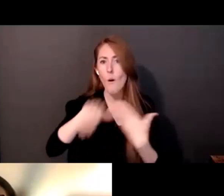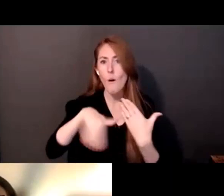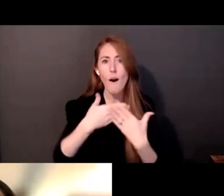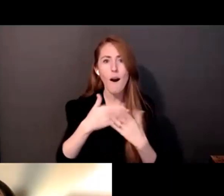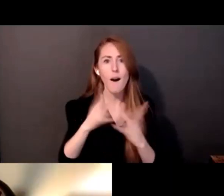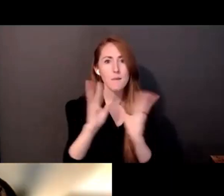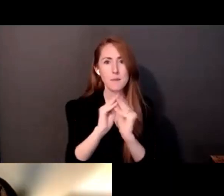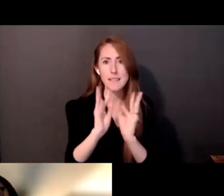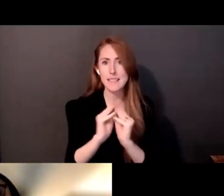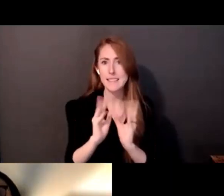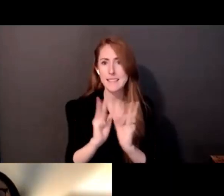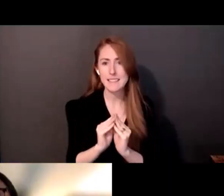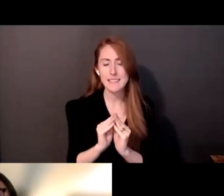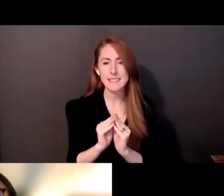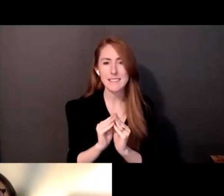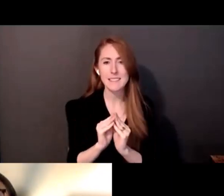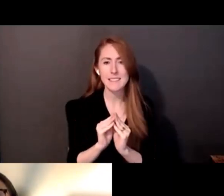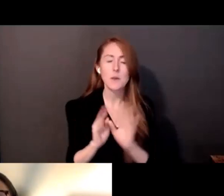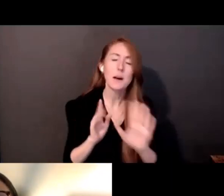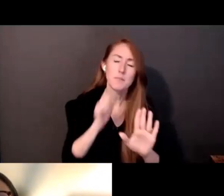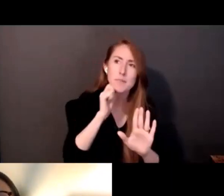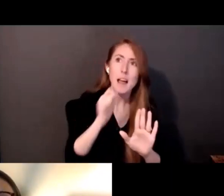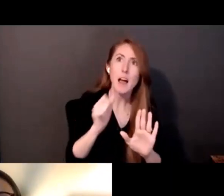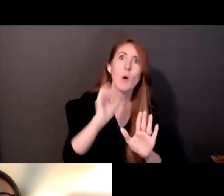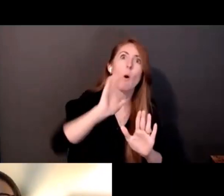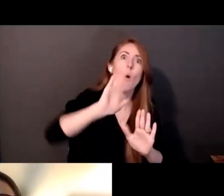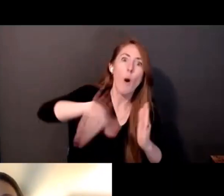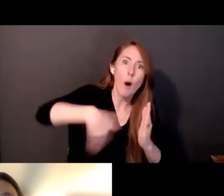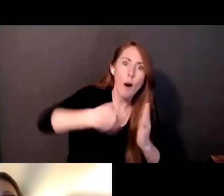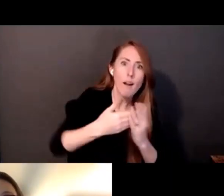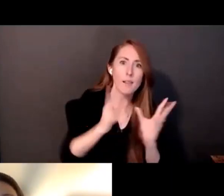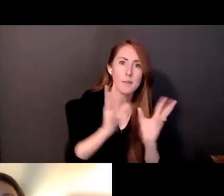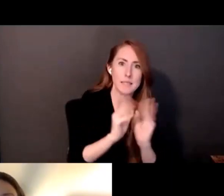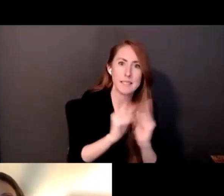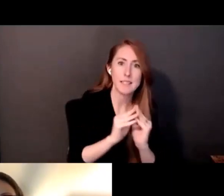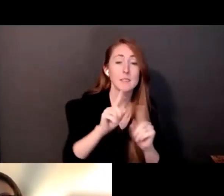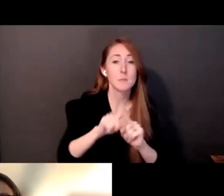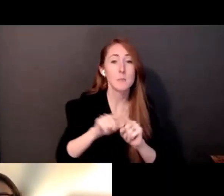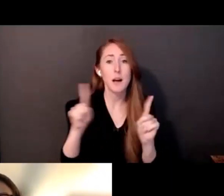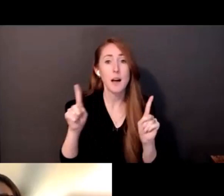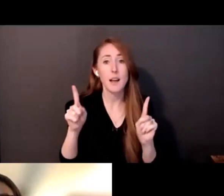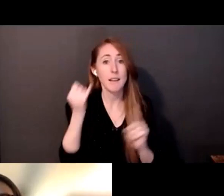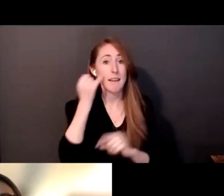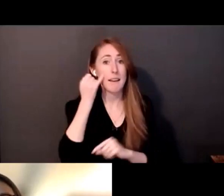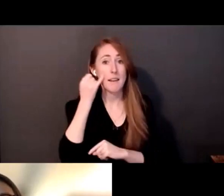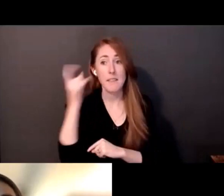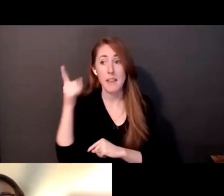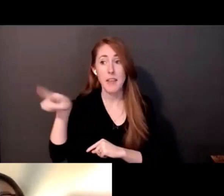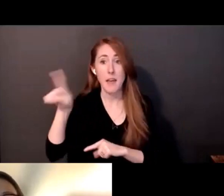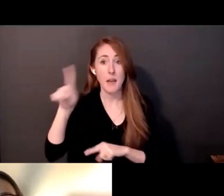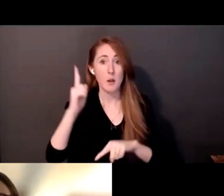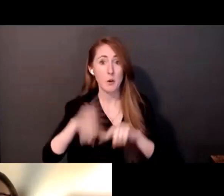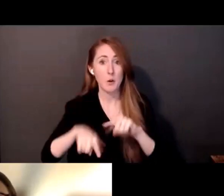Not all the meetings, but the meetings that they could not go, as I mentioned, they diversified.